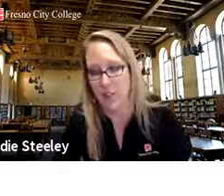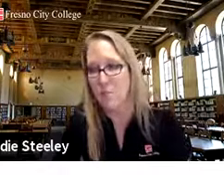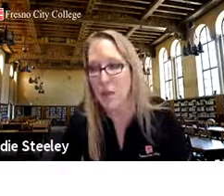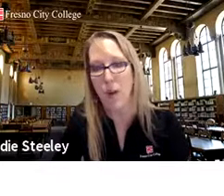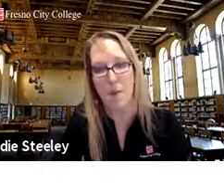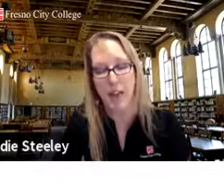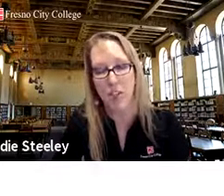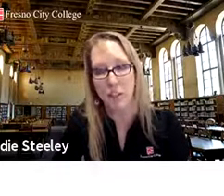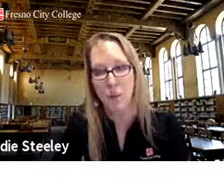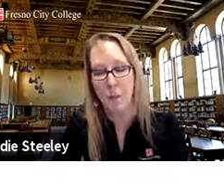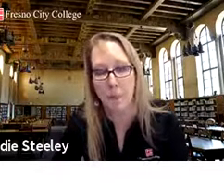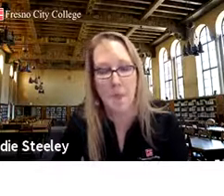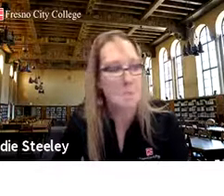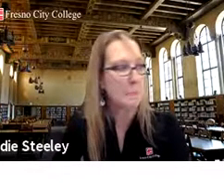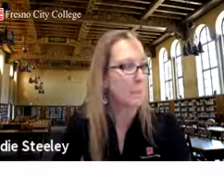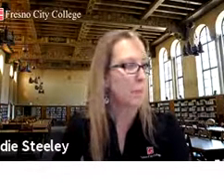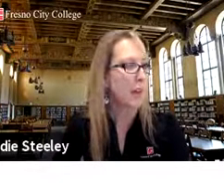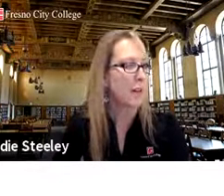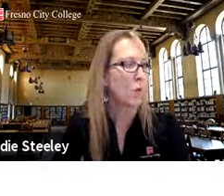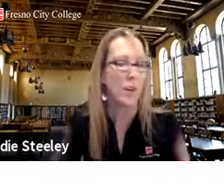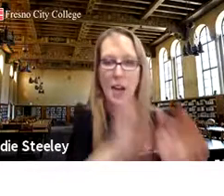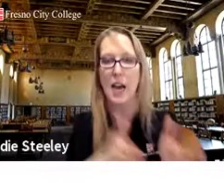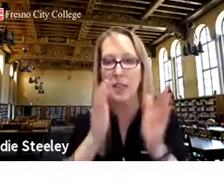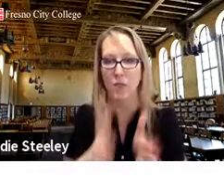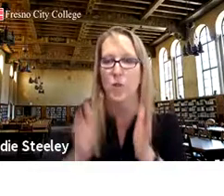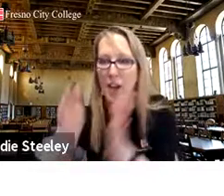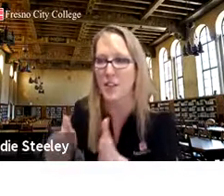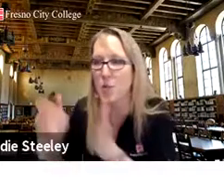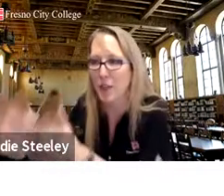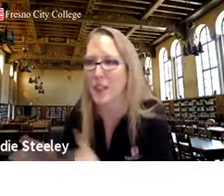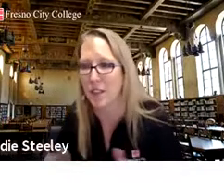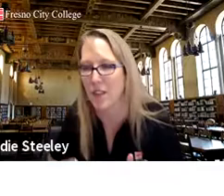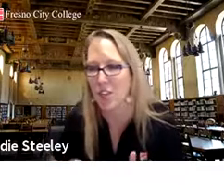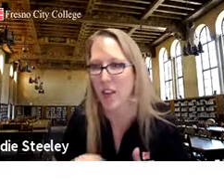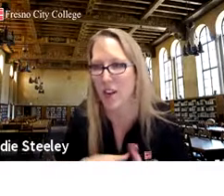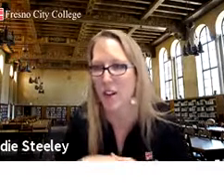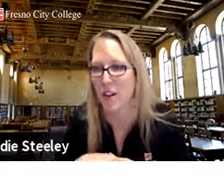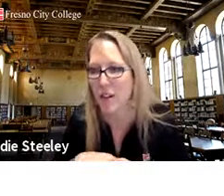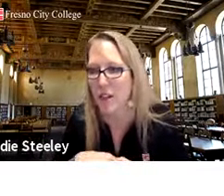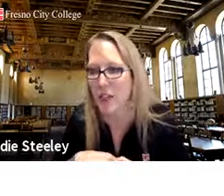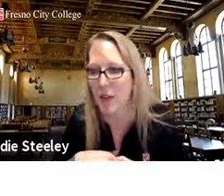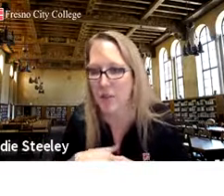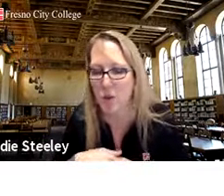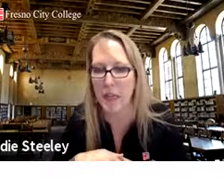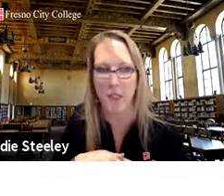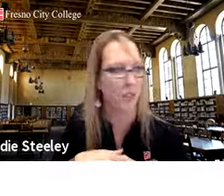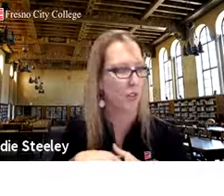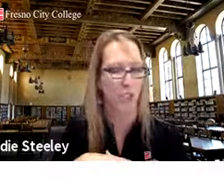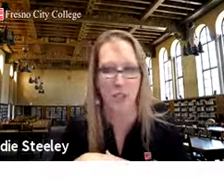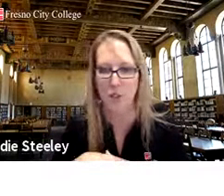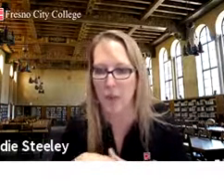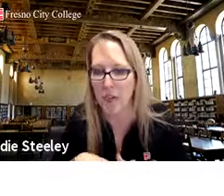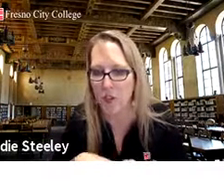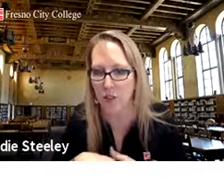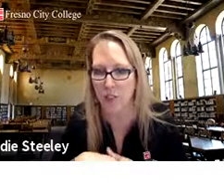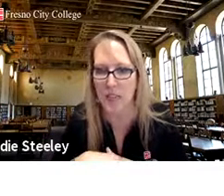some people I imagine, but we're not, we're not duplicates of each other. That's what makes our instruction so special is the